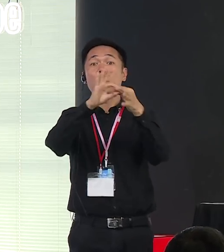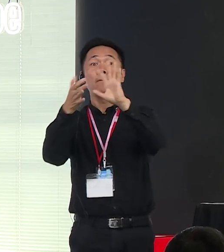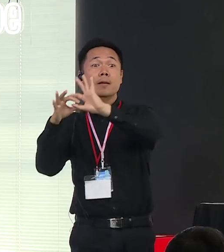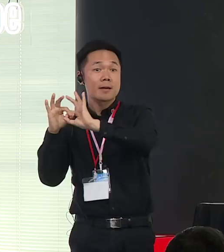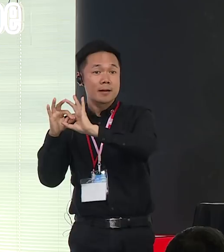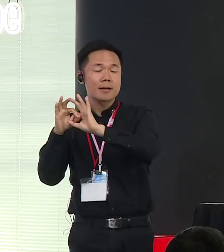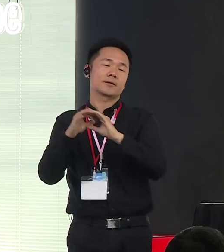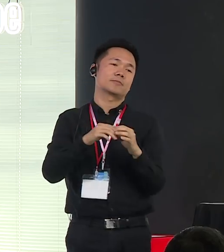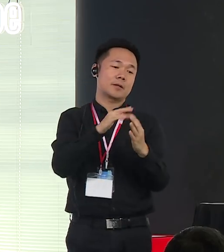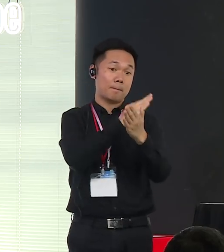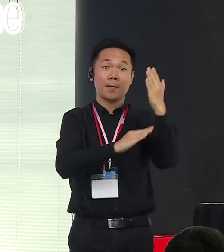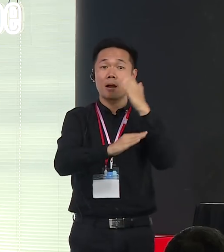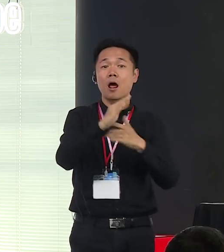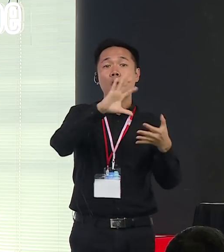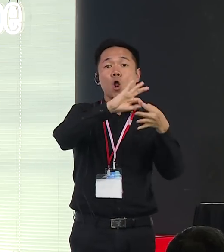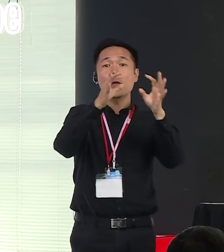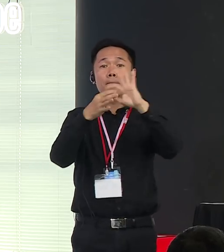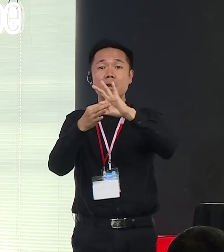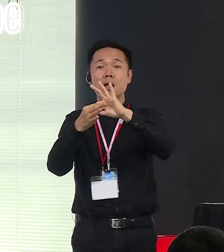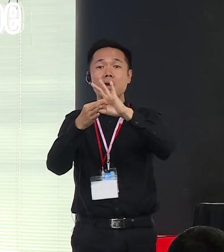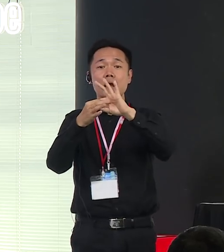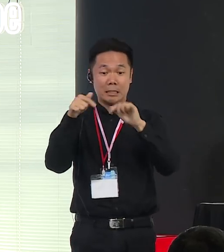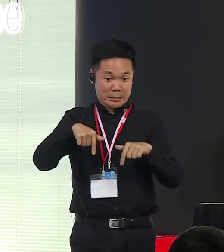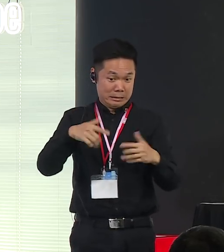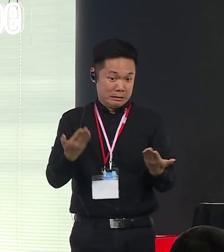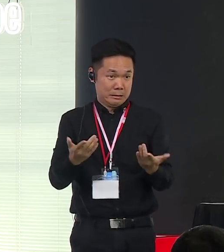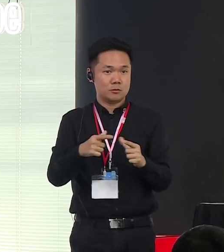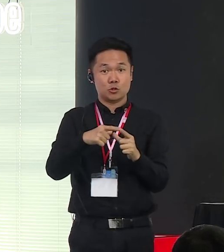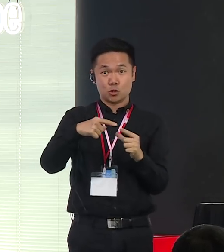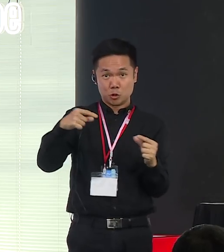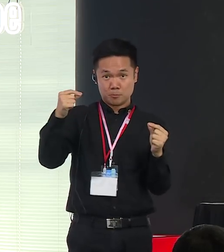promotion of rights of persons with disabilities outside and inside Japan.